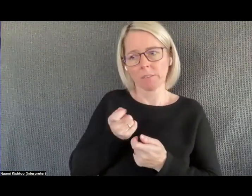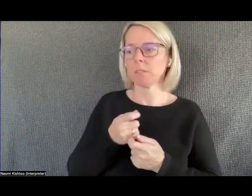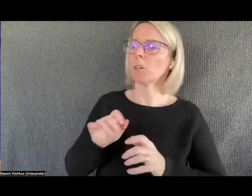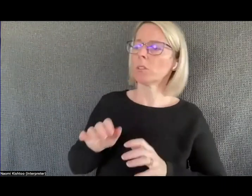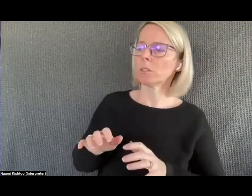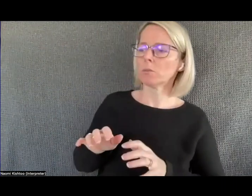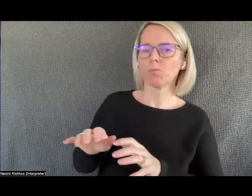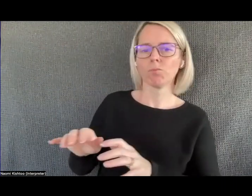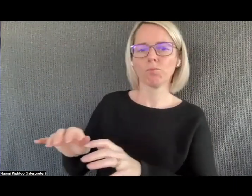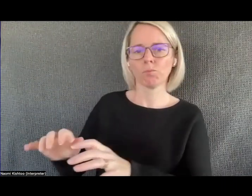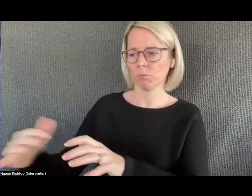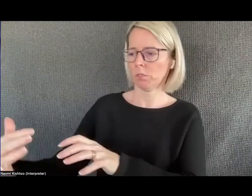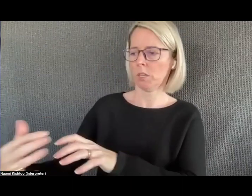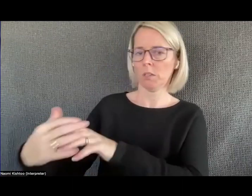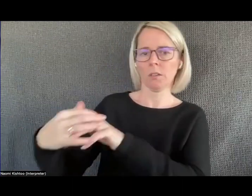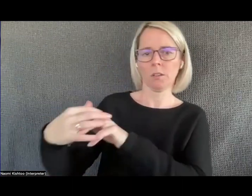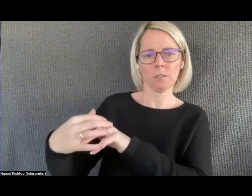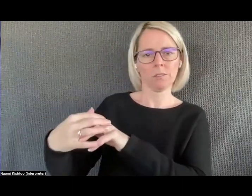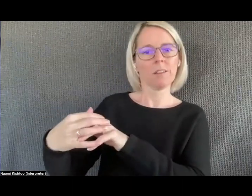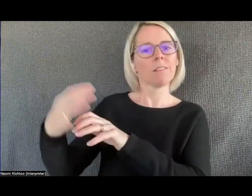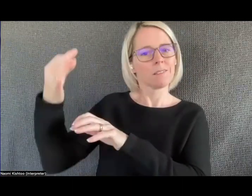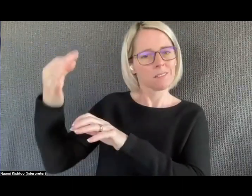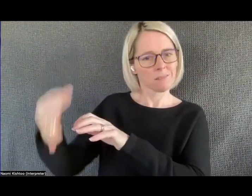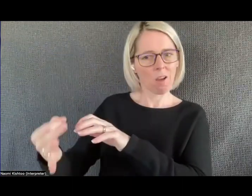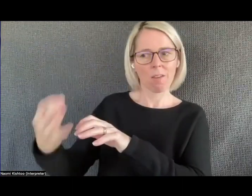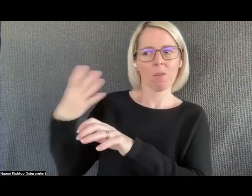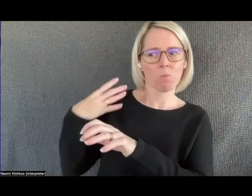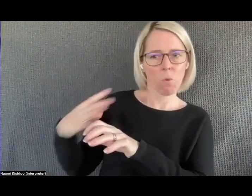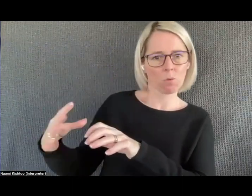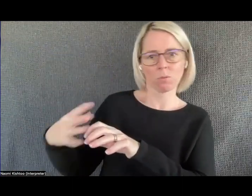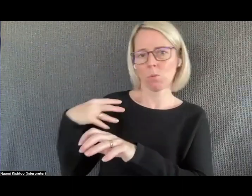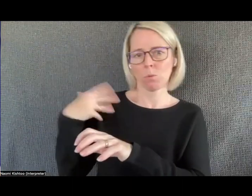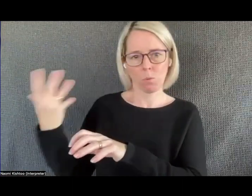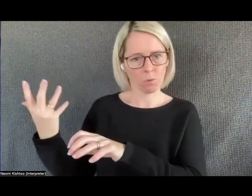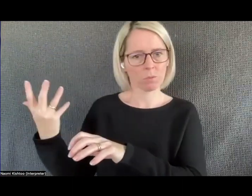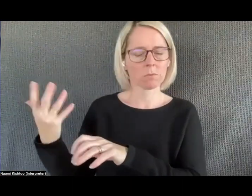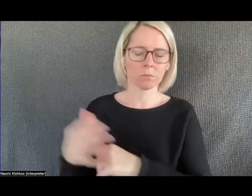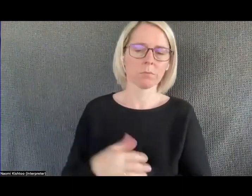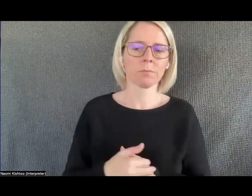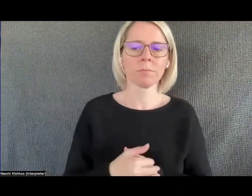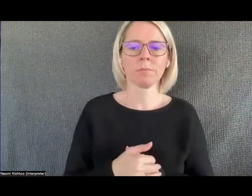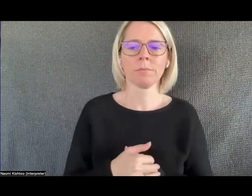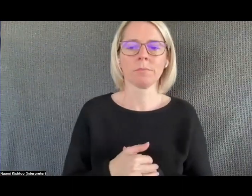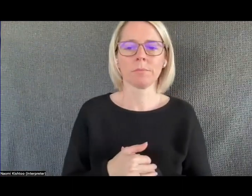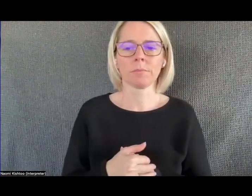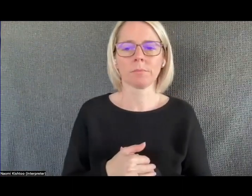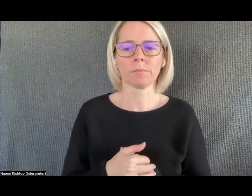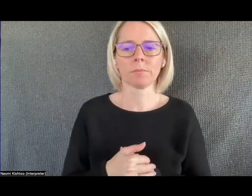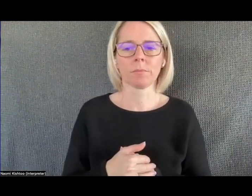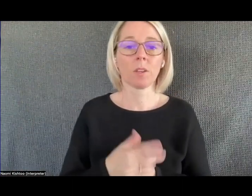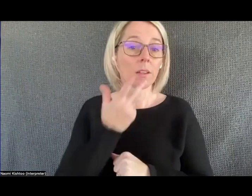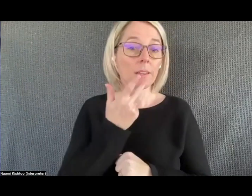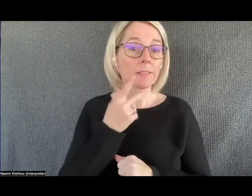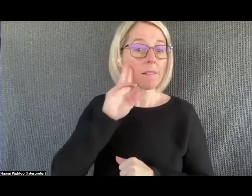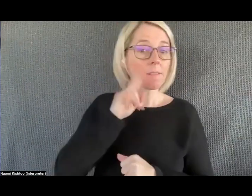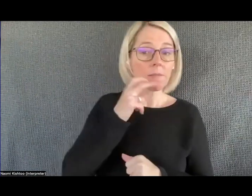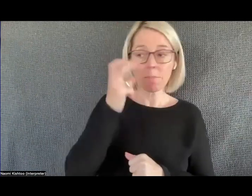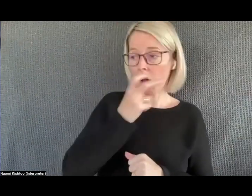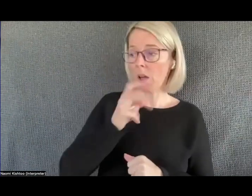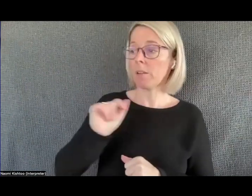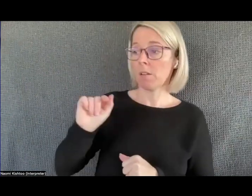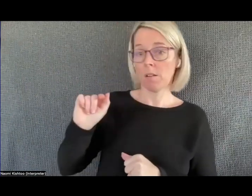If the deafblind person then repositions their hands under yours or changes that position, if